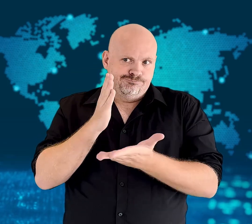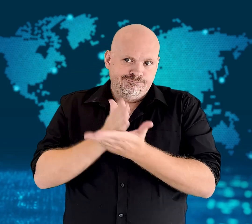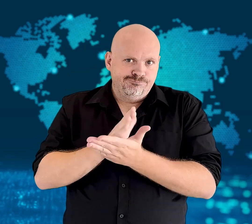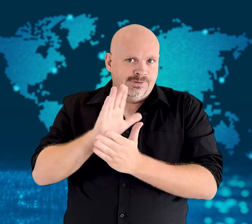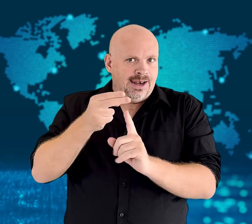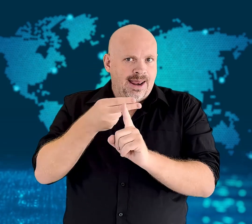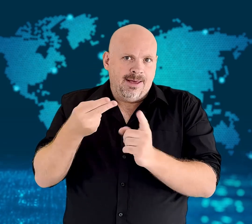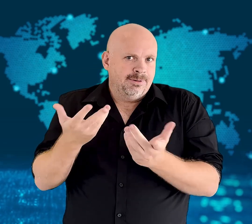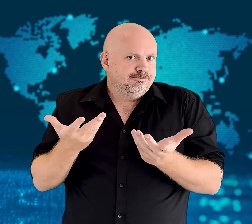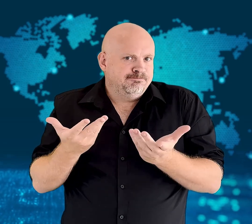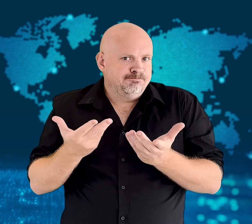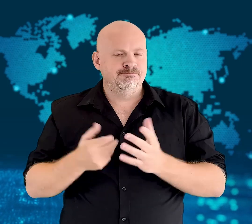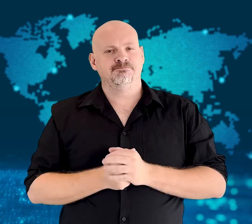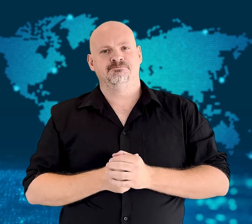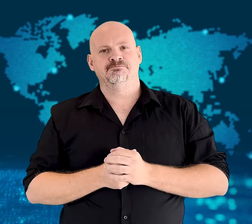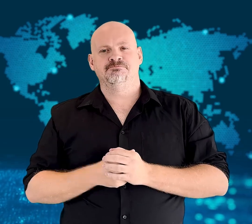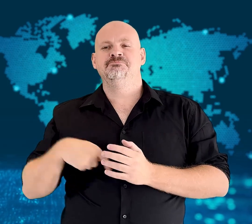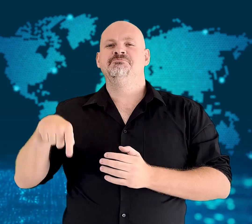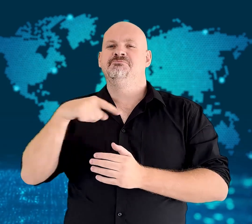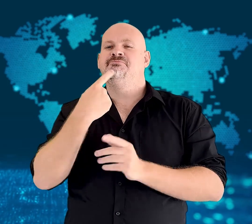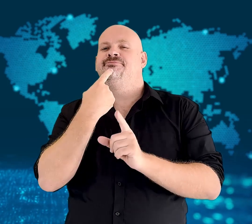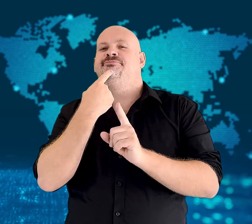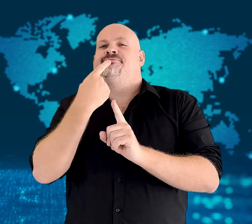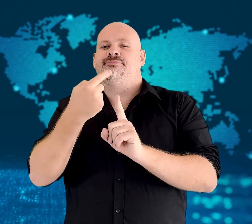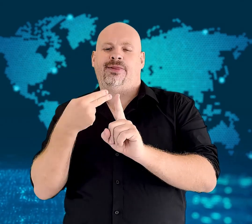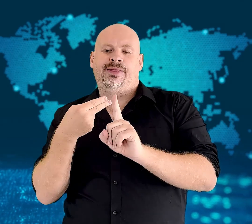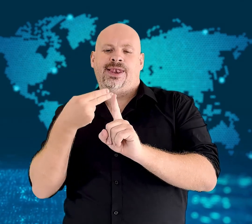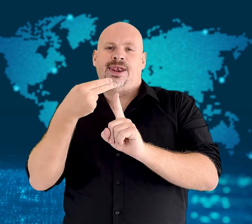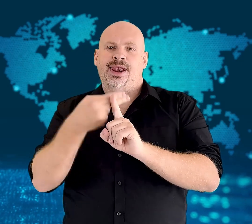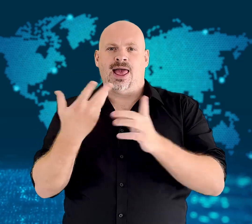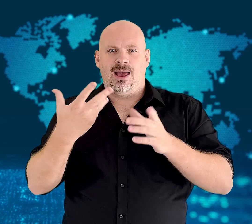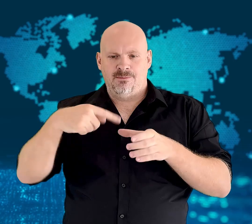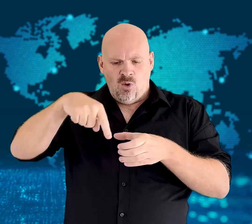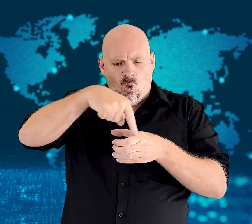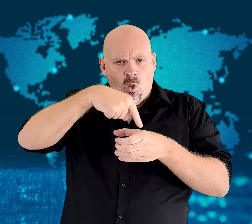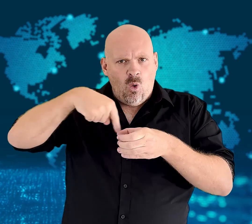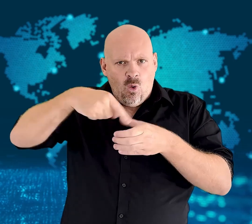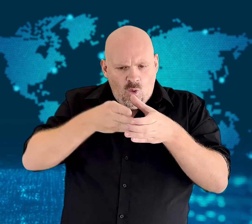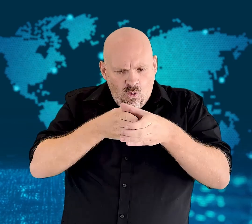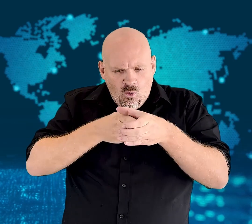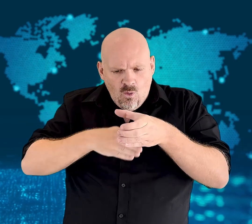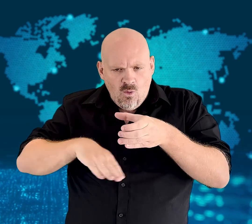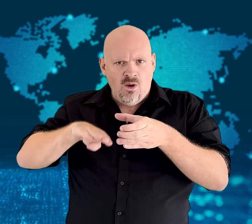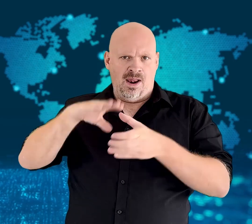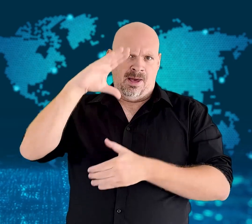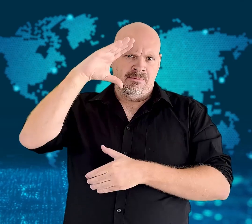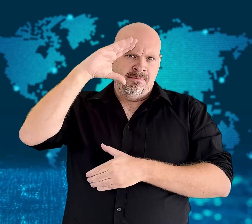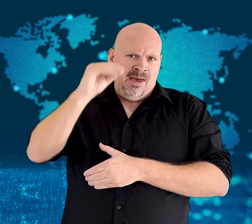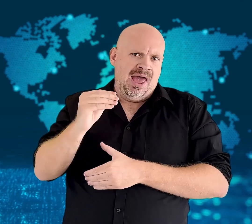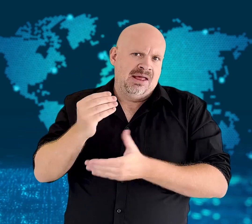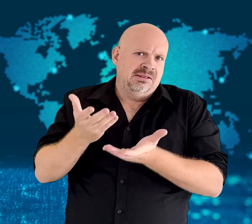Some of the holes had sharp spikes at the bottom used to trap animals.